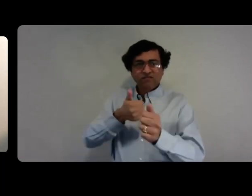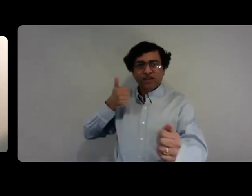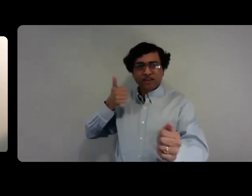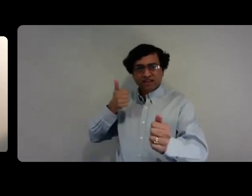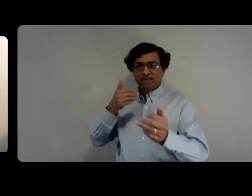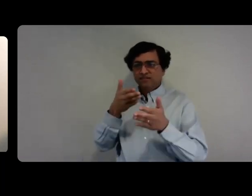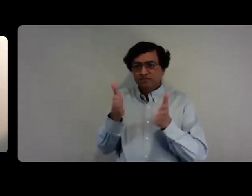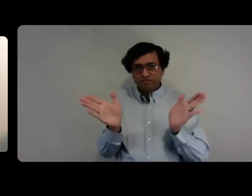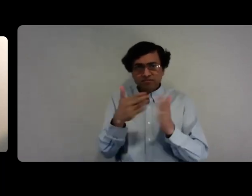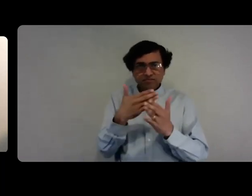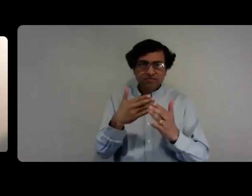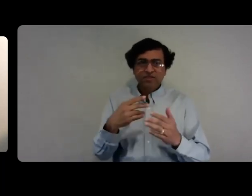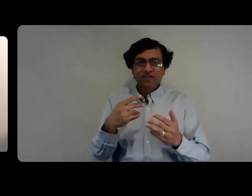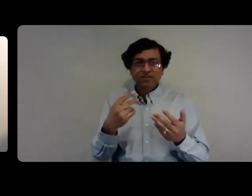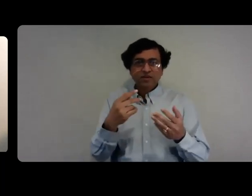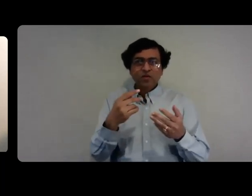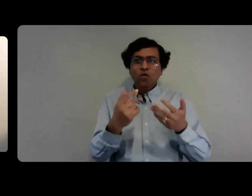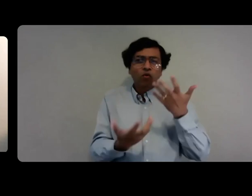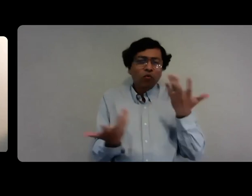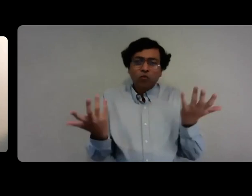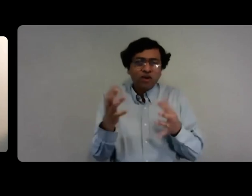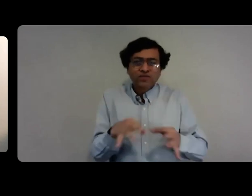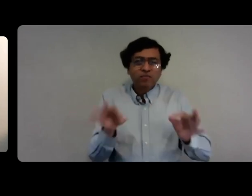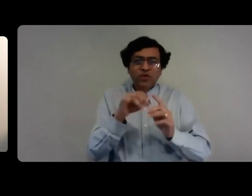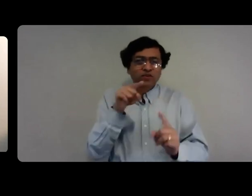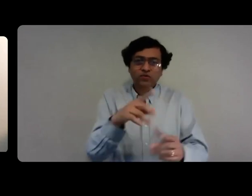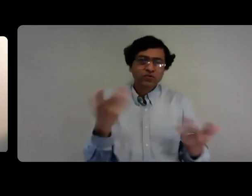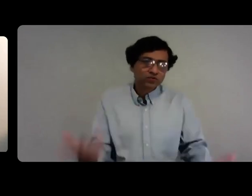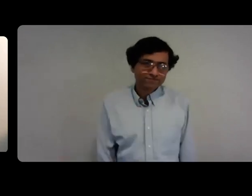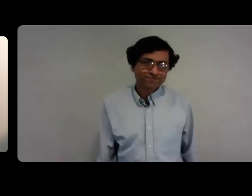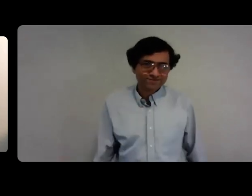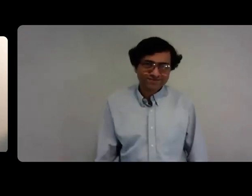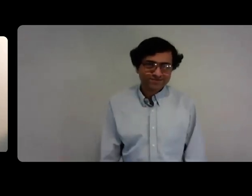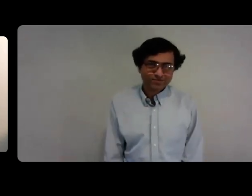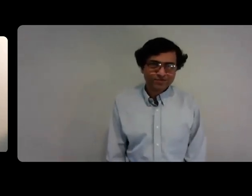of each of the approaches, sitting close, less